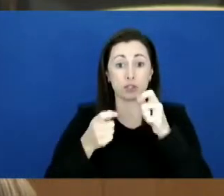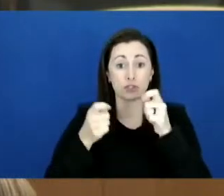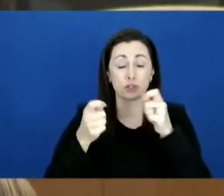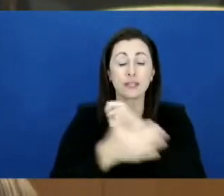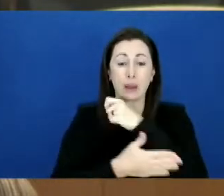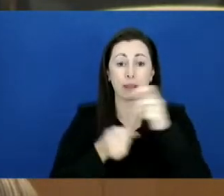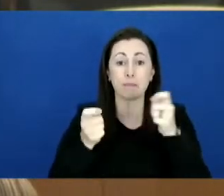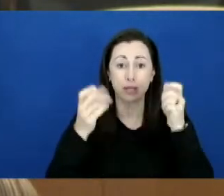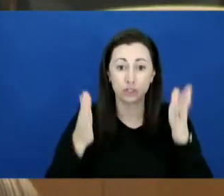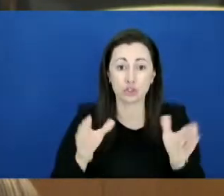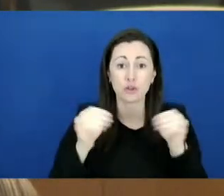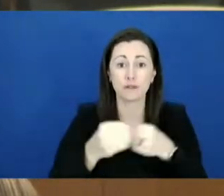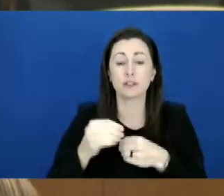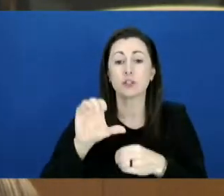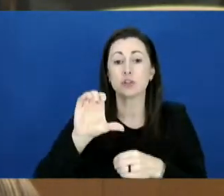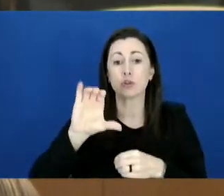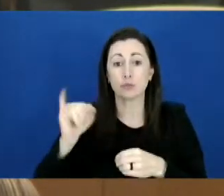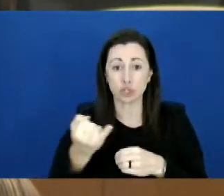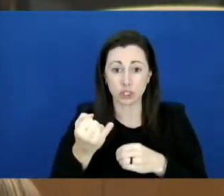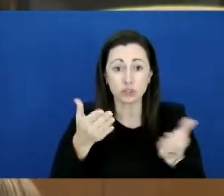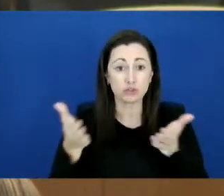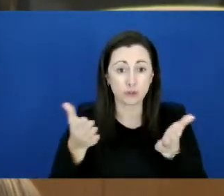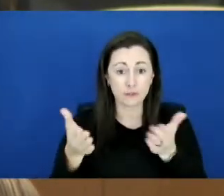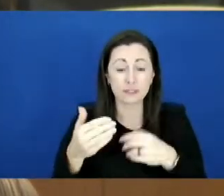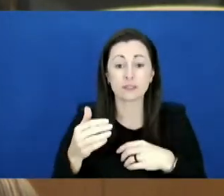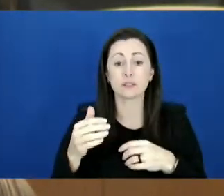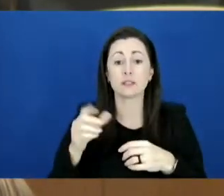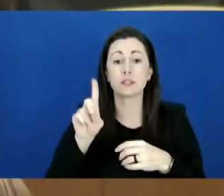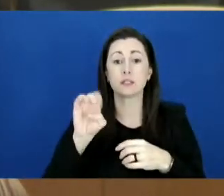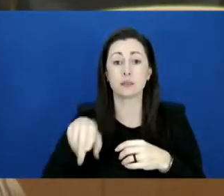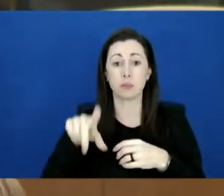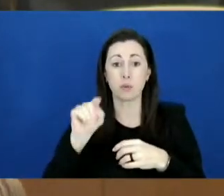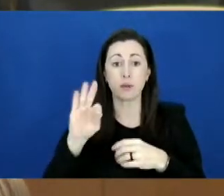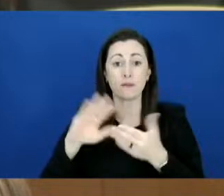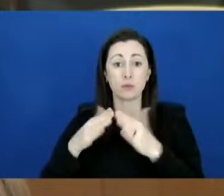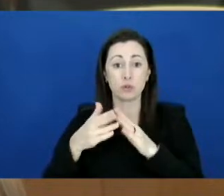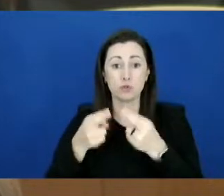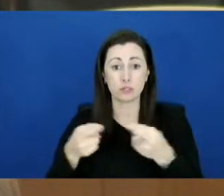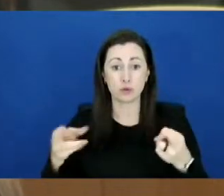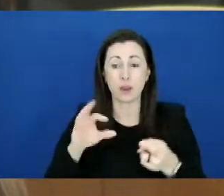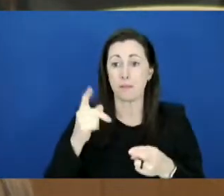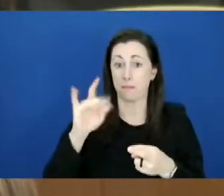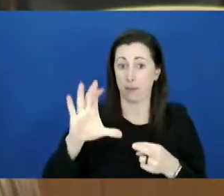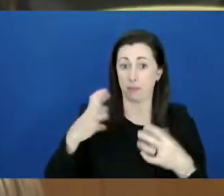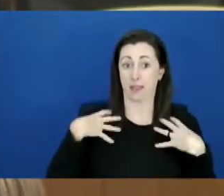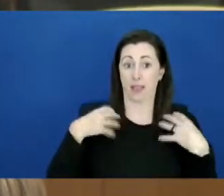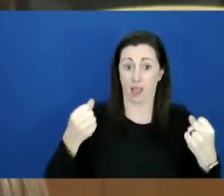SUPPORT SERVICES, THE COUNTY MANAGER'S OFFICE, CRIMINAL